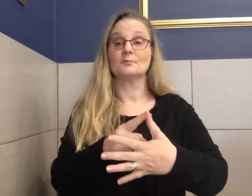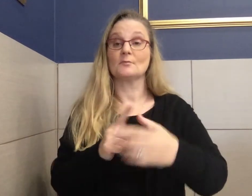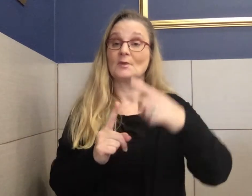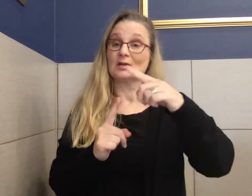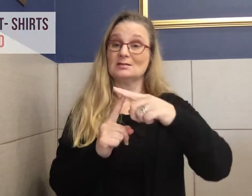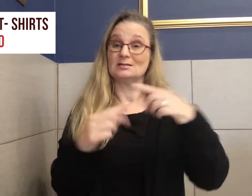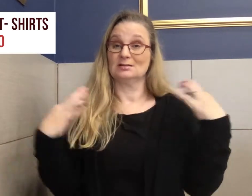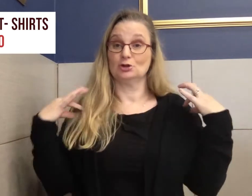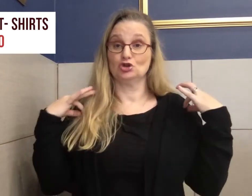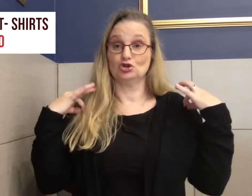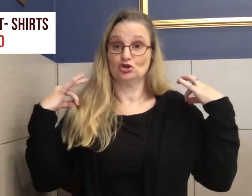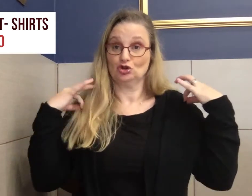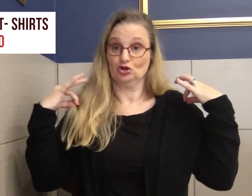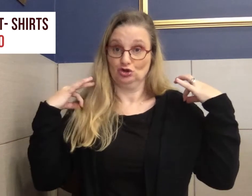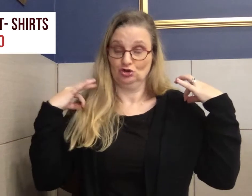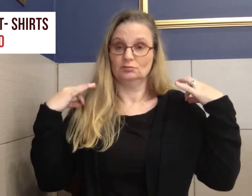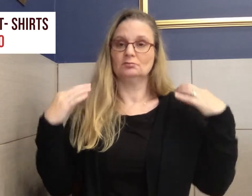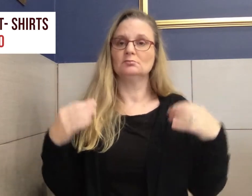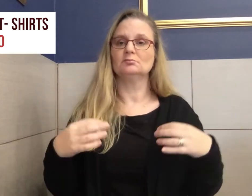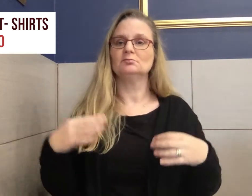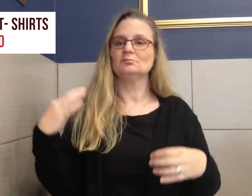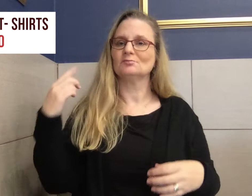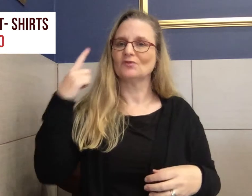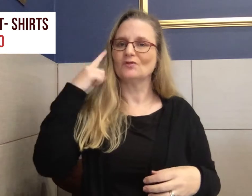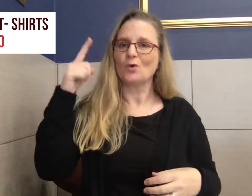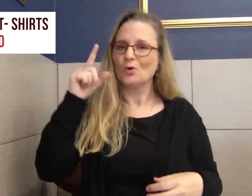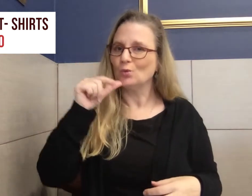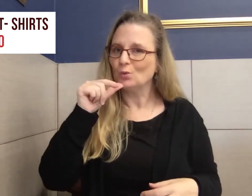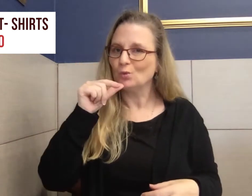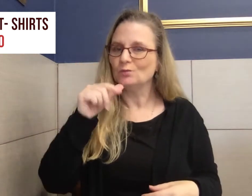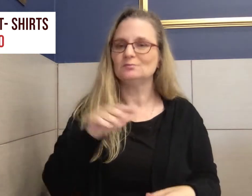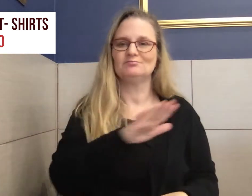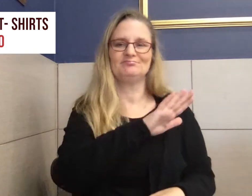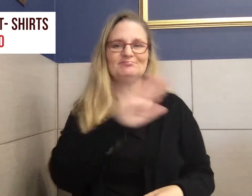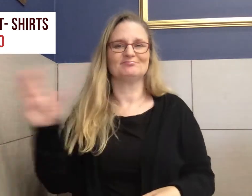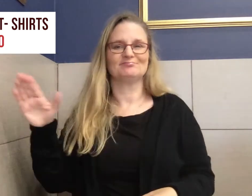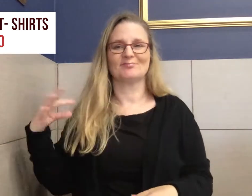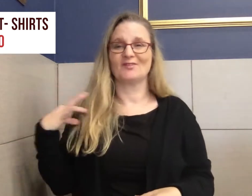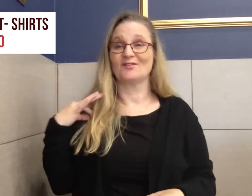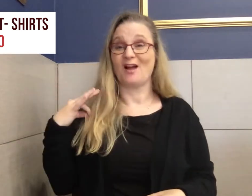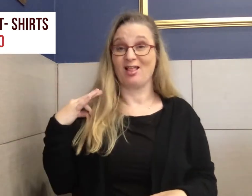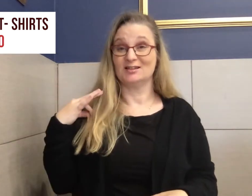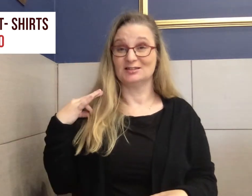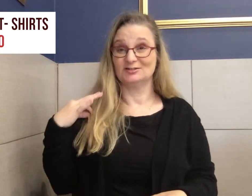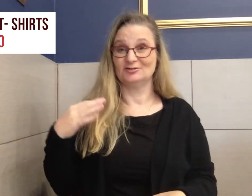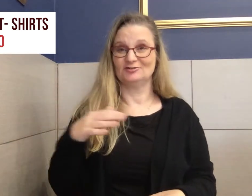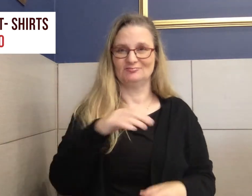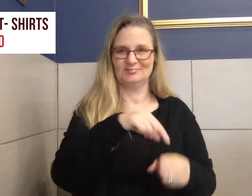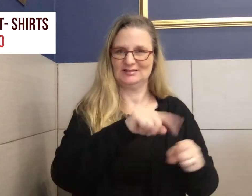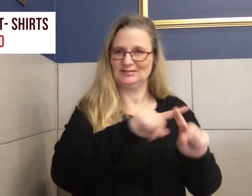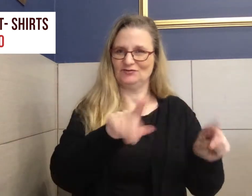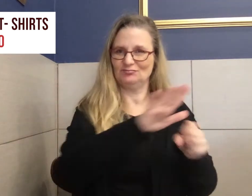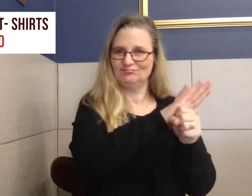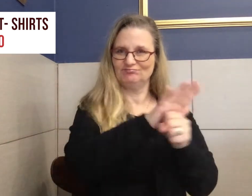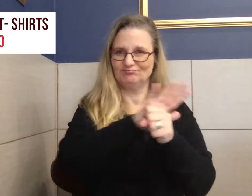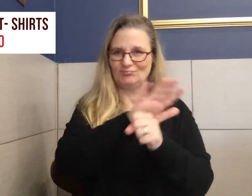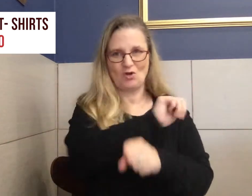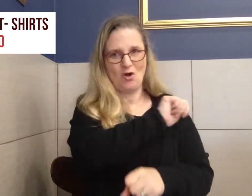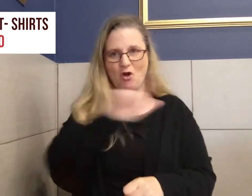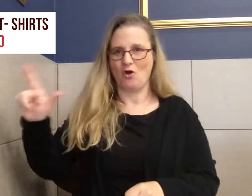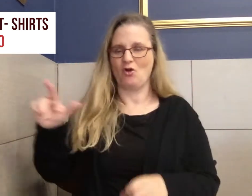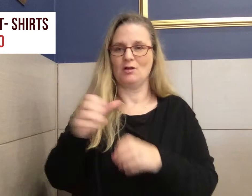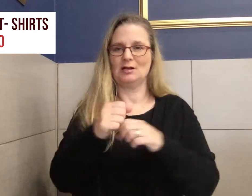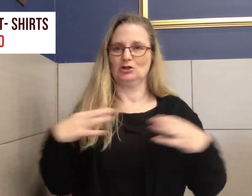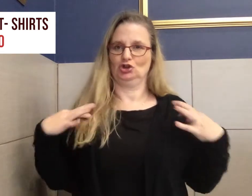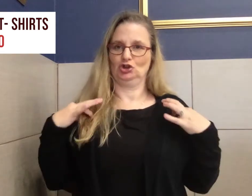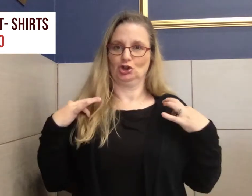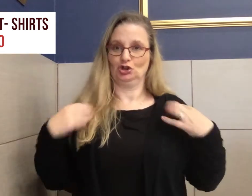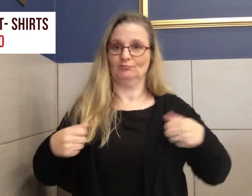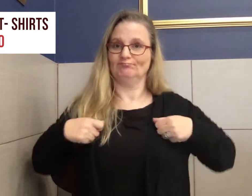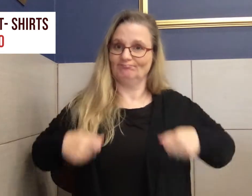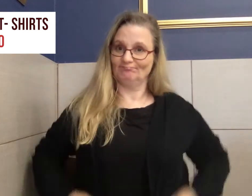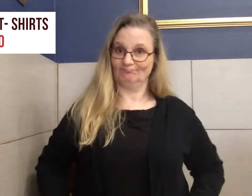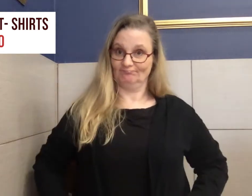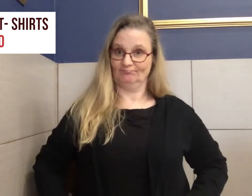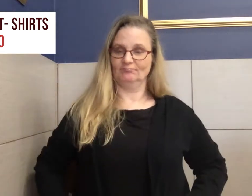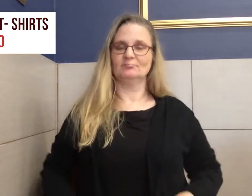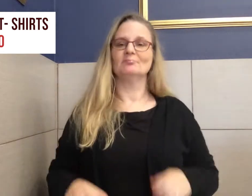T-shirt orders for volunteers to wear at the locations across Canada.